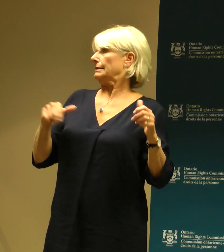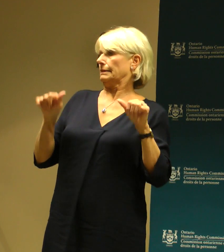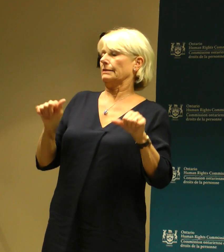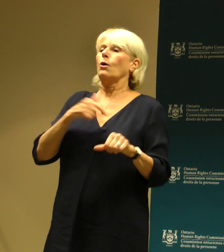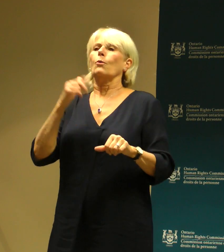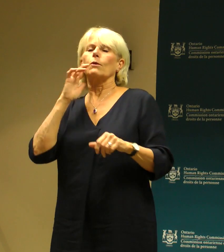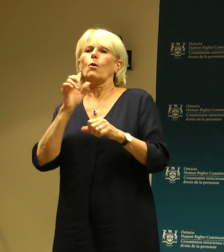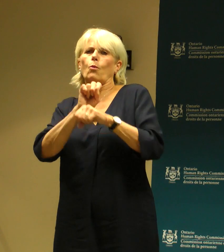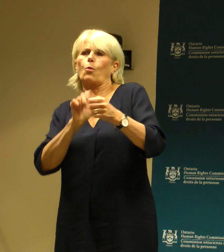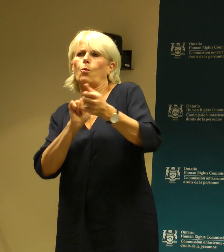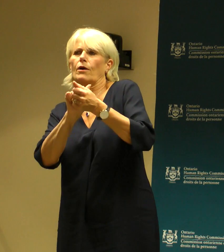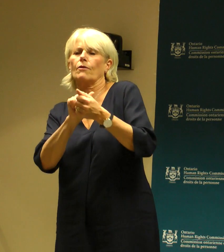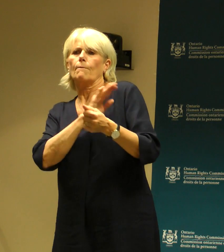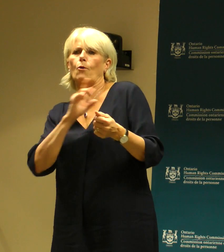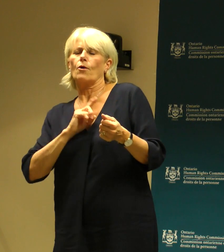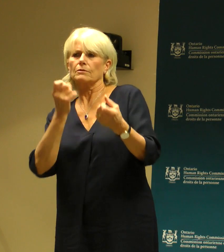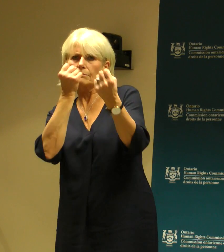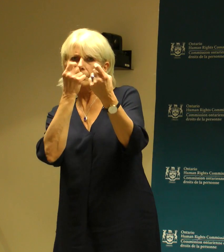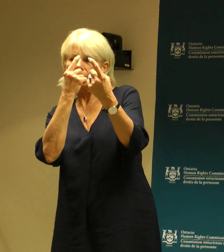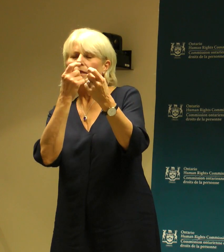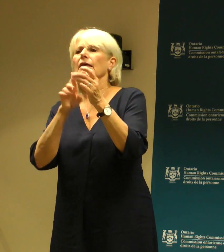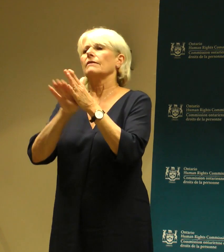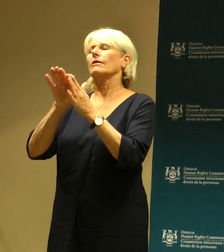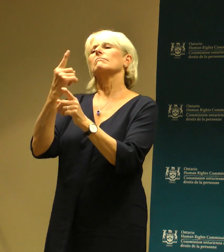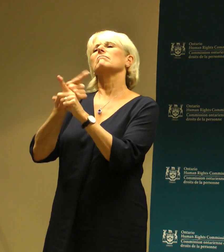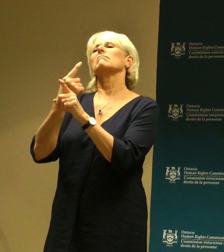understand their capacity and develop realistic timelines.